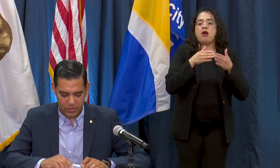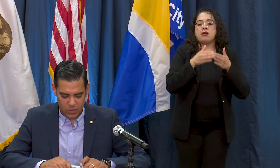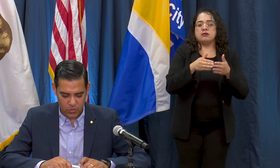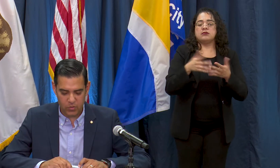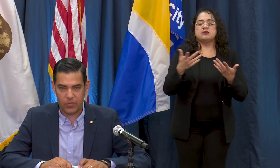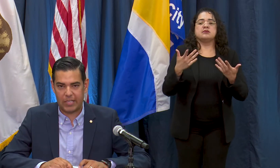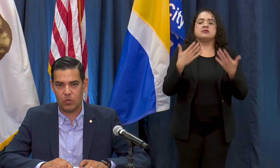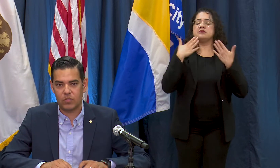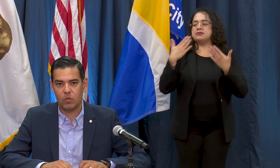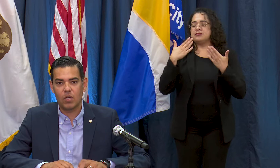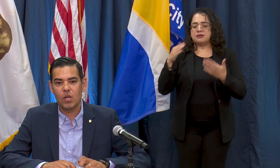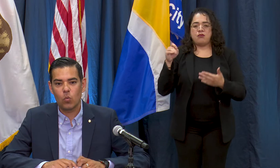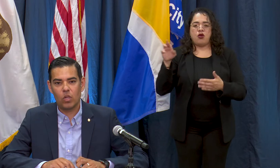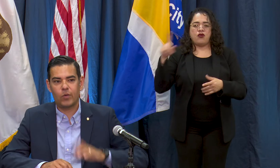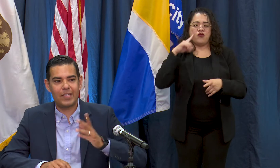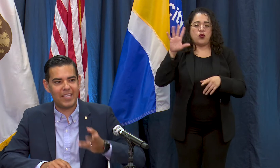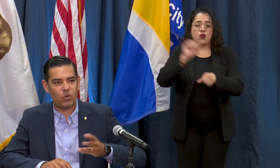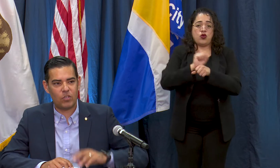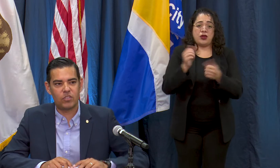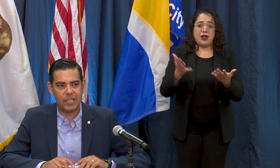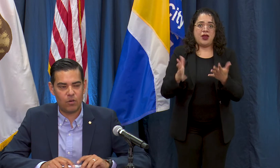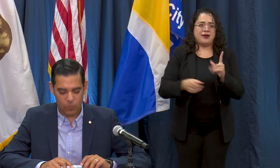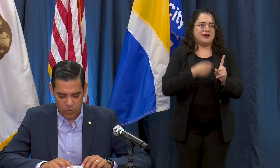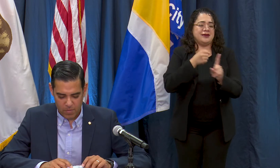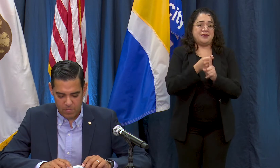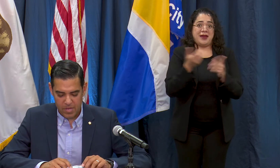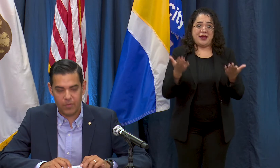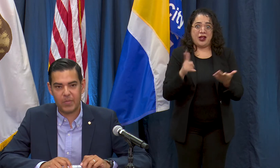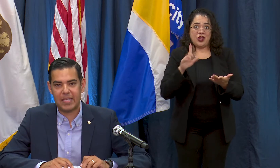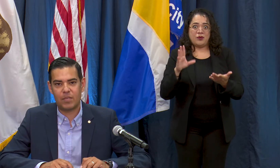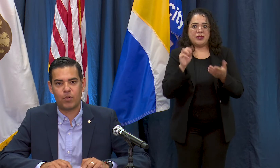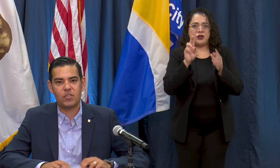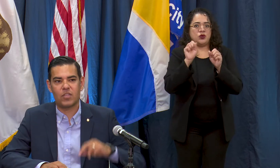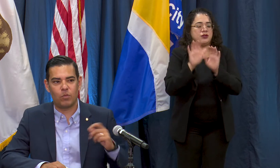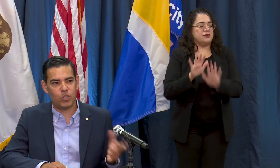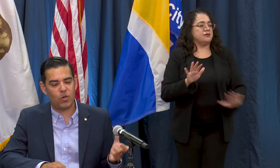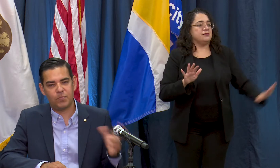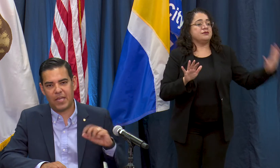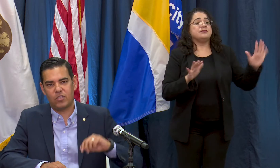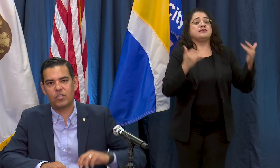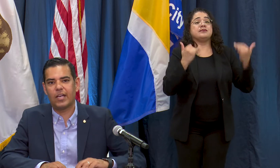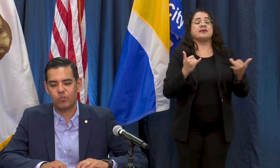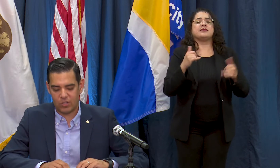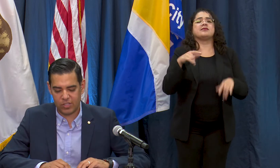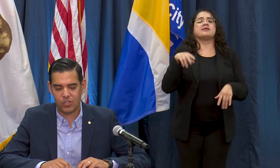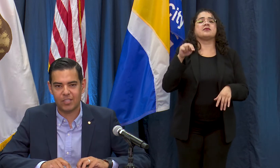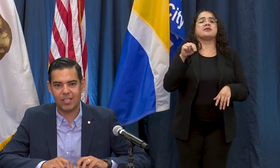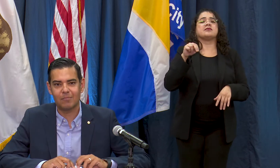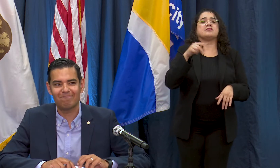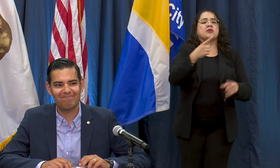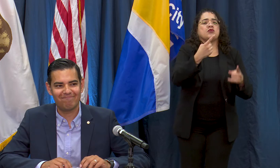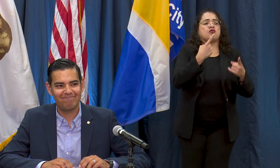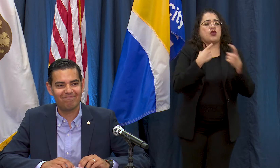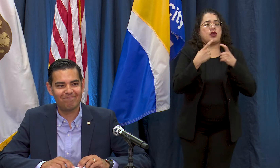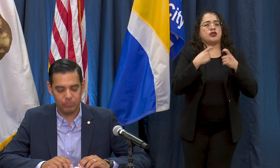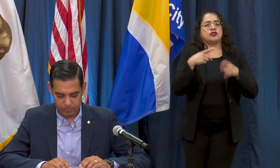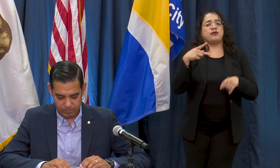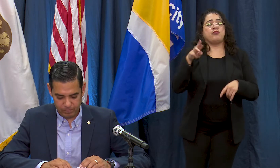the country so thank you. We'll go ahead and take questions now from the media and the press and then we'll do our Spanish translation at the end. Good